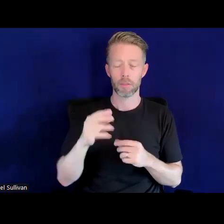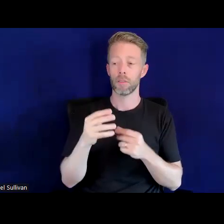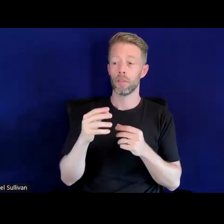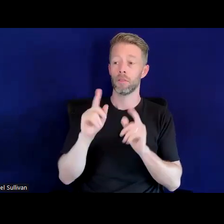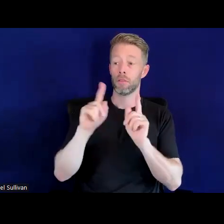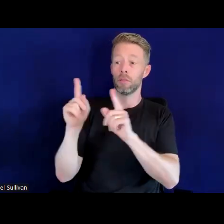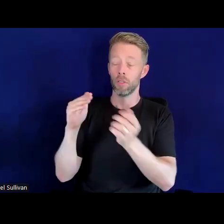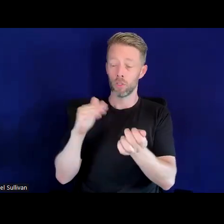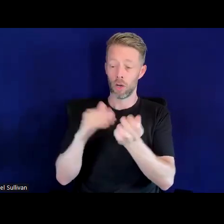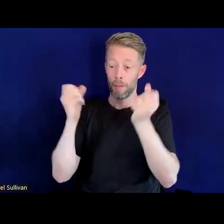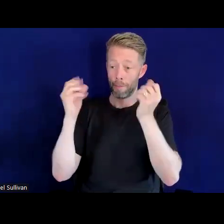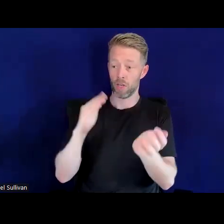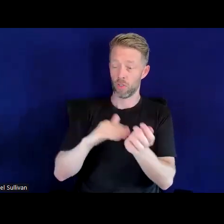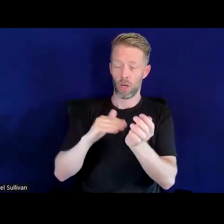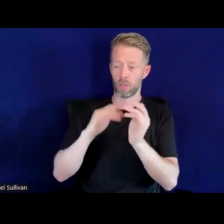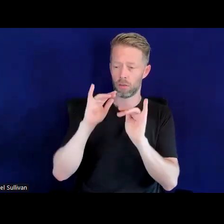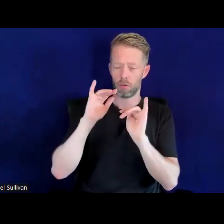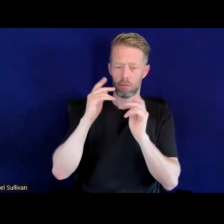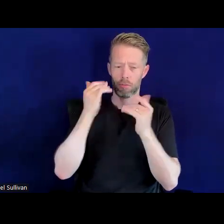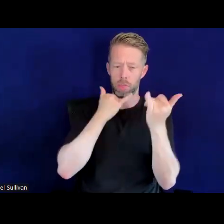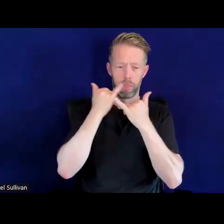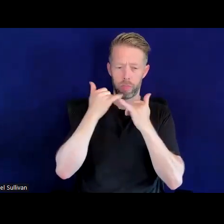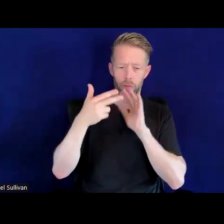were incorrect for eight years, and then I was finally diagnosed